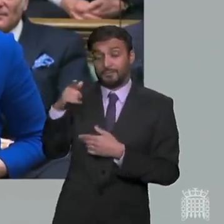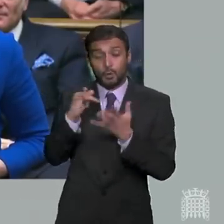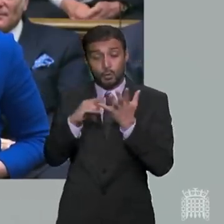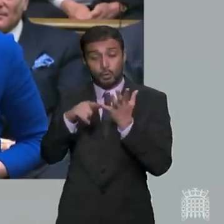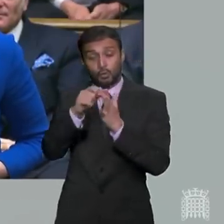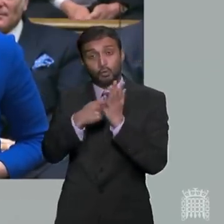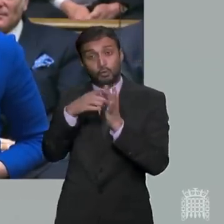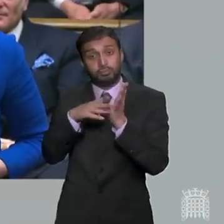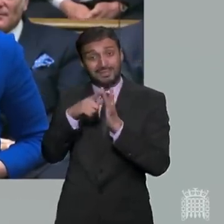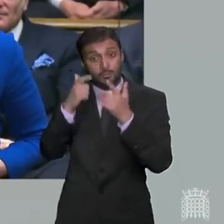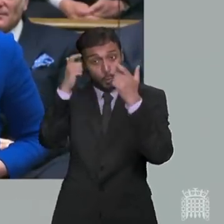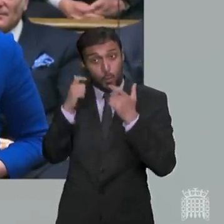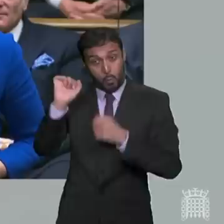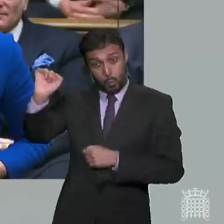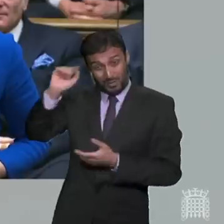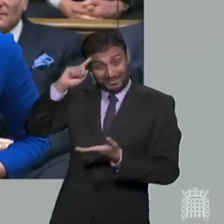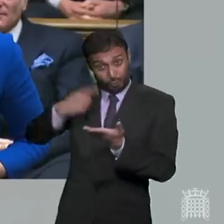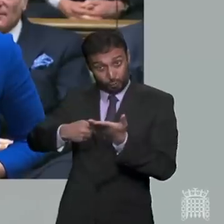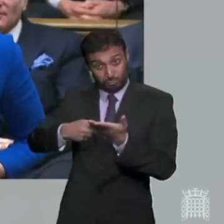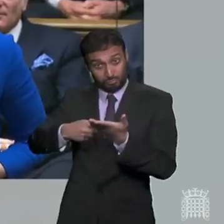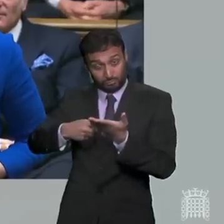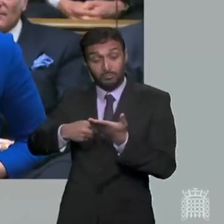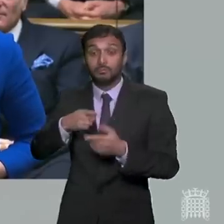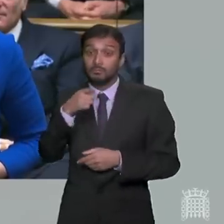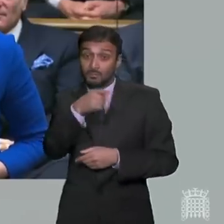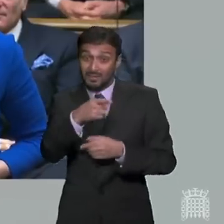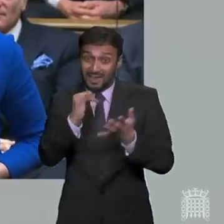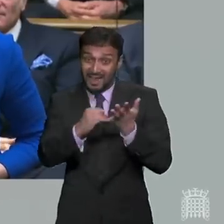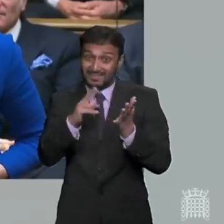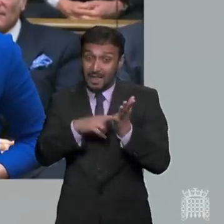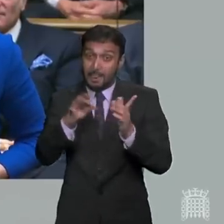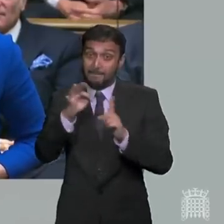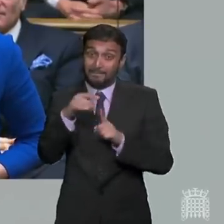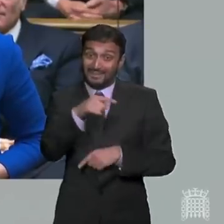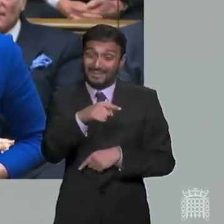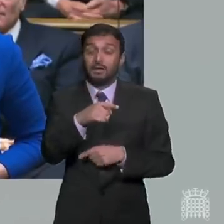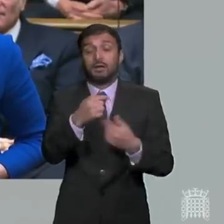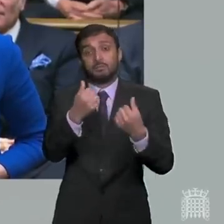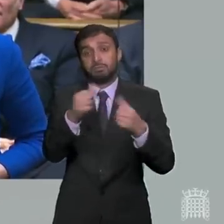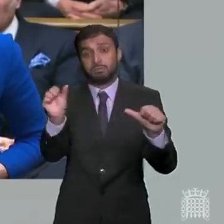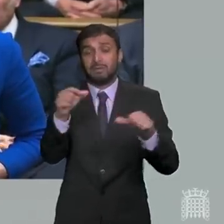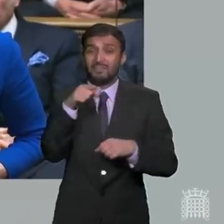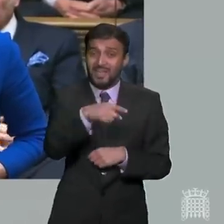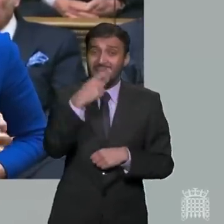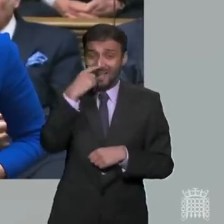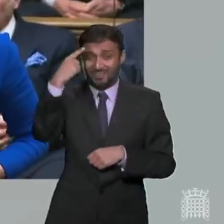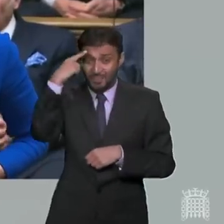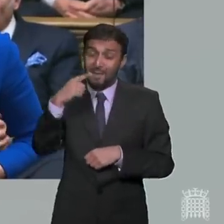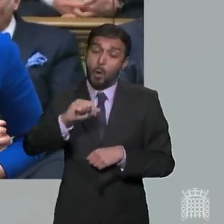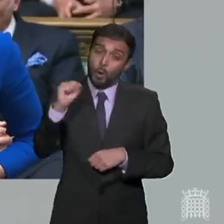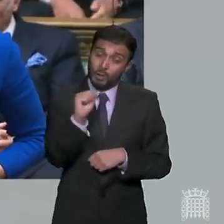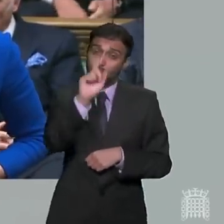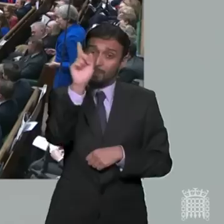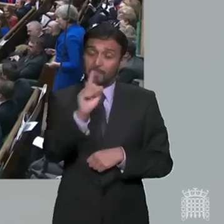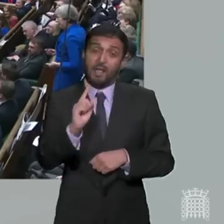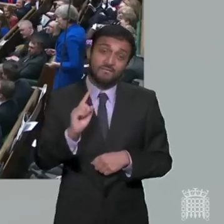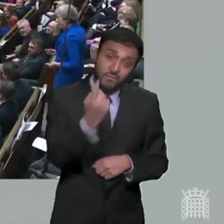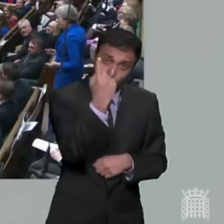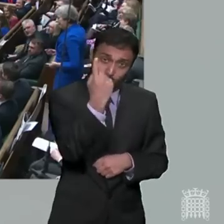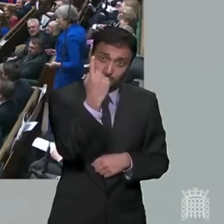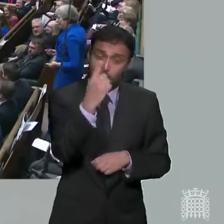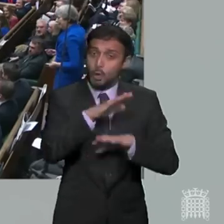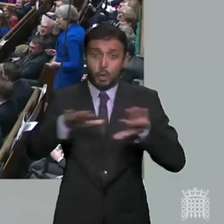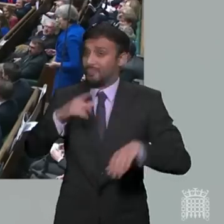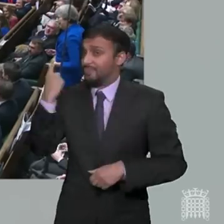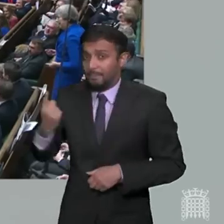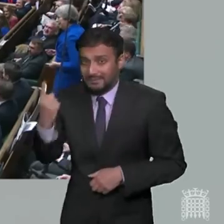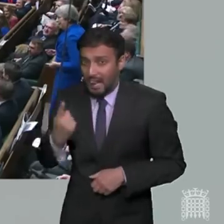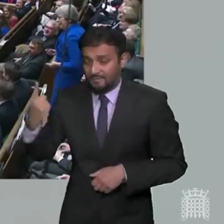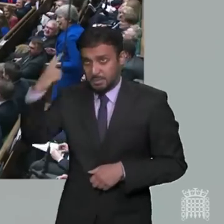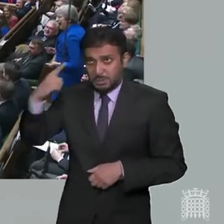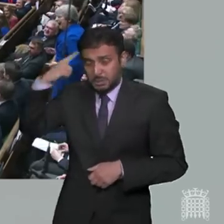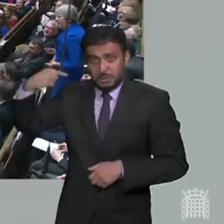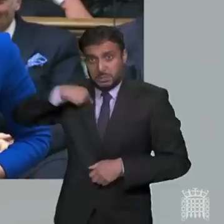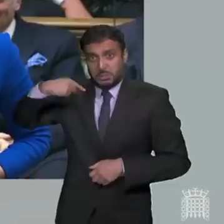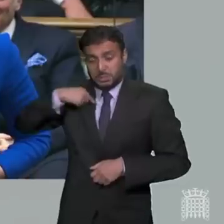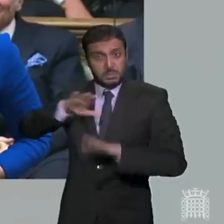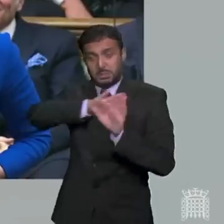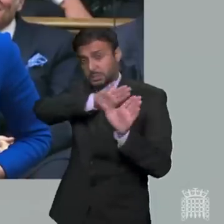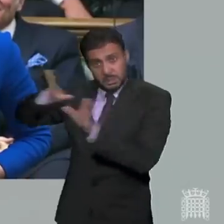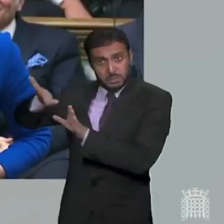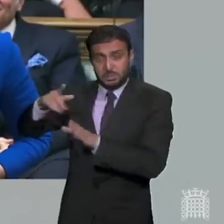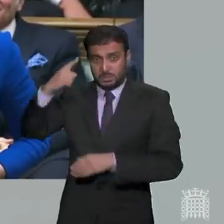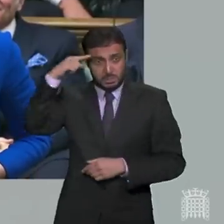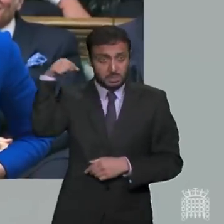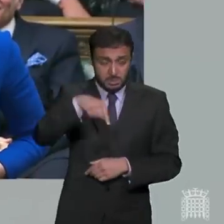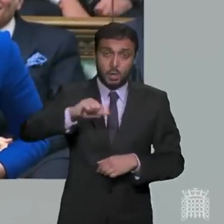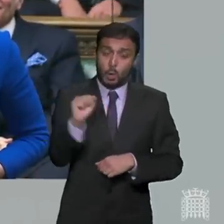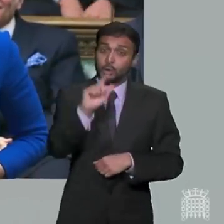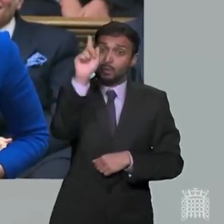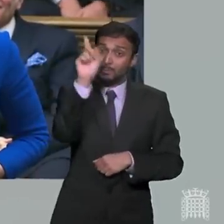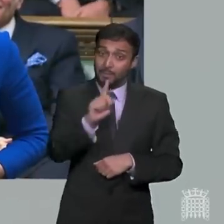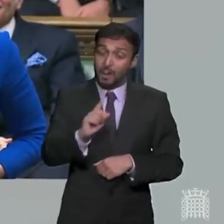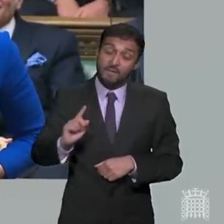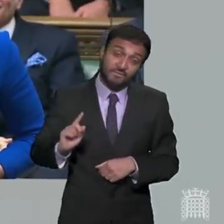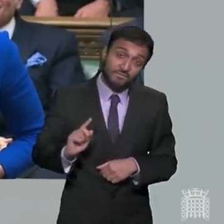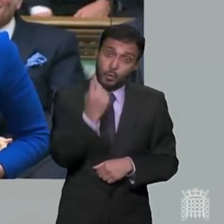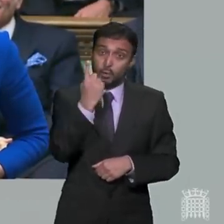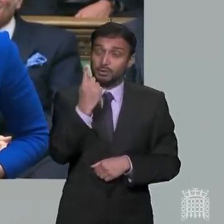SNP—the opportunity, for once, to put the people of Scotland first and end their obsession